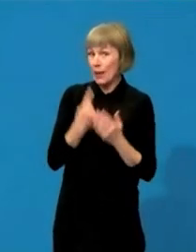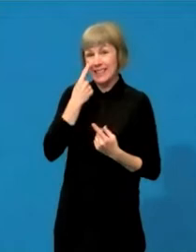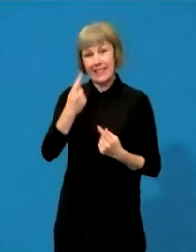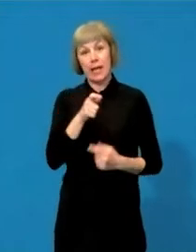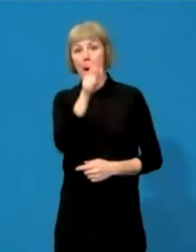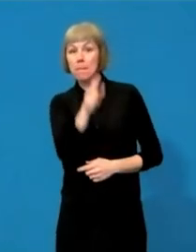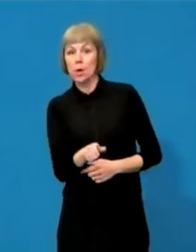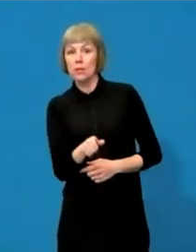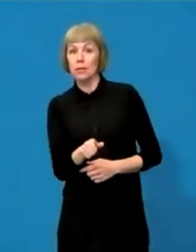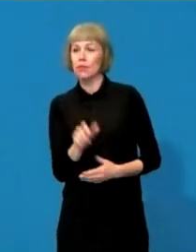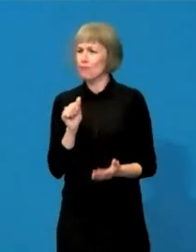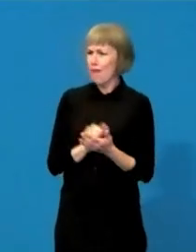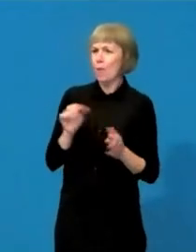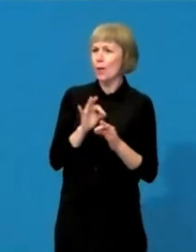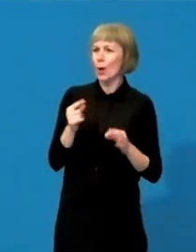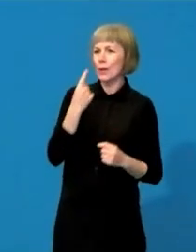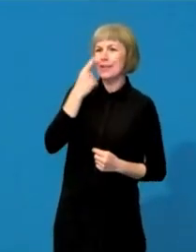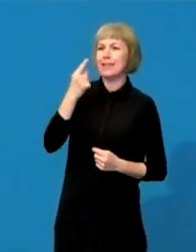Yeah, we don't see the disability. We just see a person - another person.